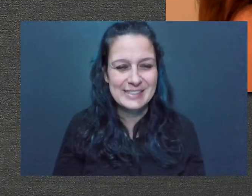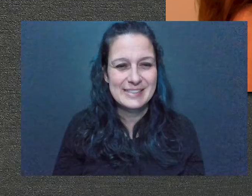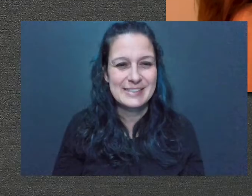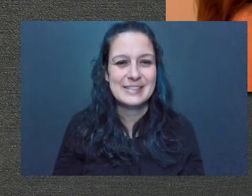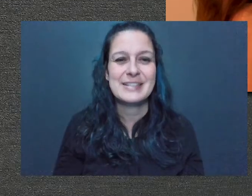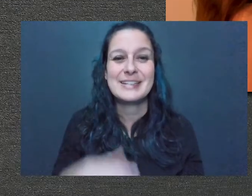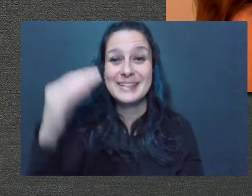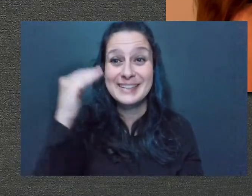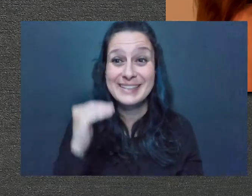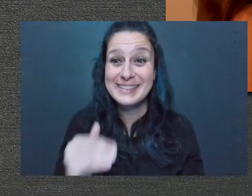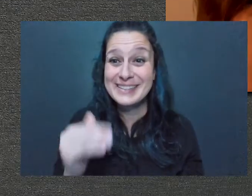All right, let's go on.